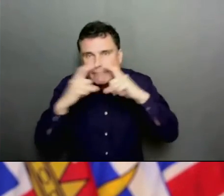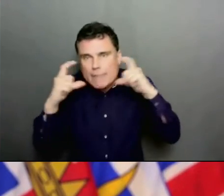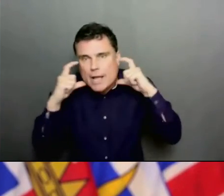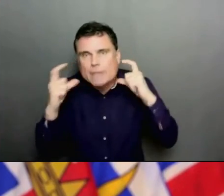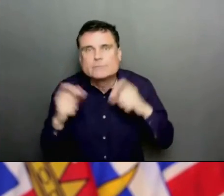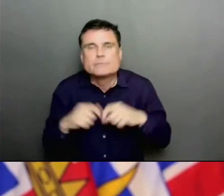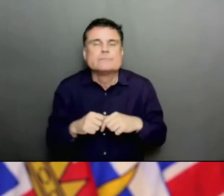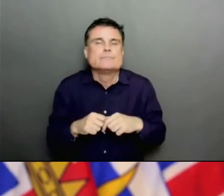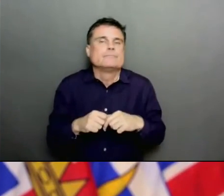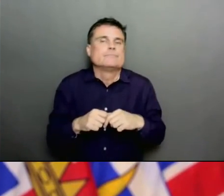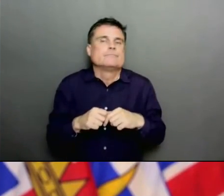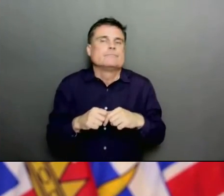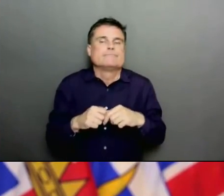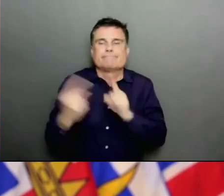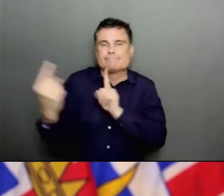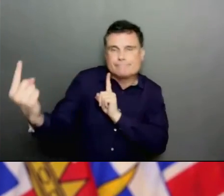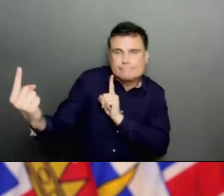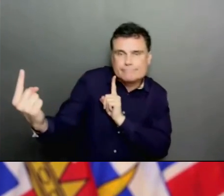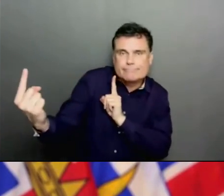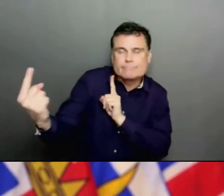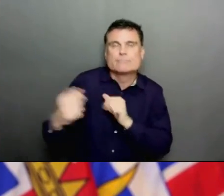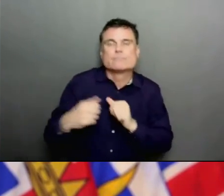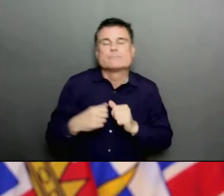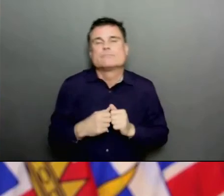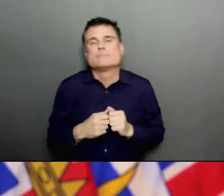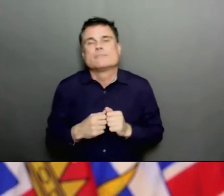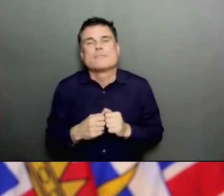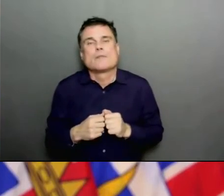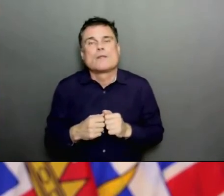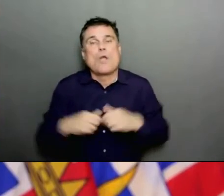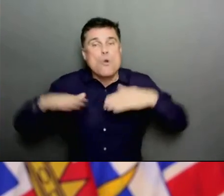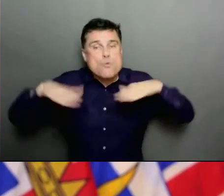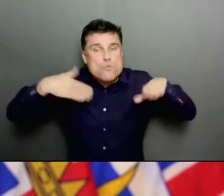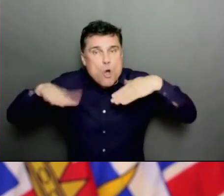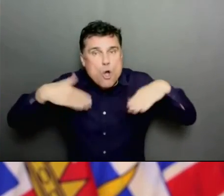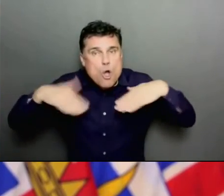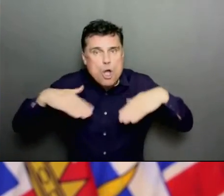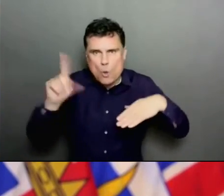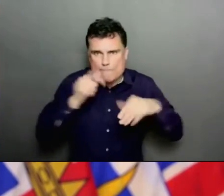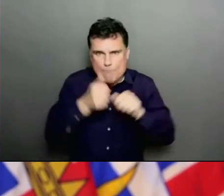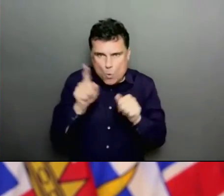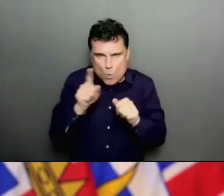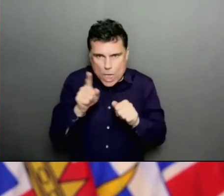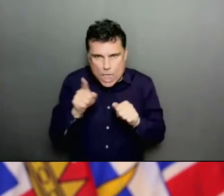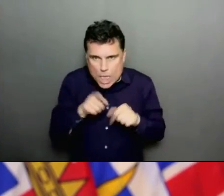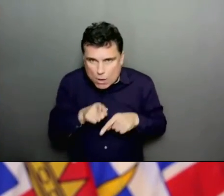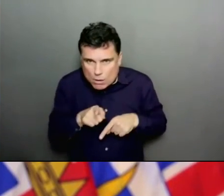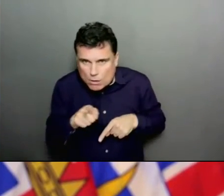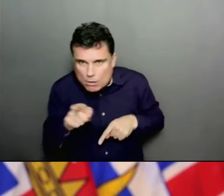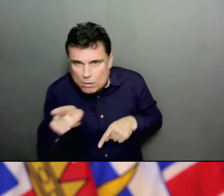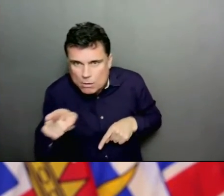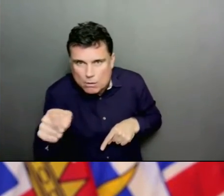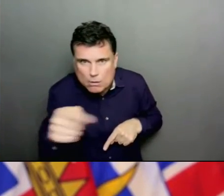that WorkSafe BC will be monitoring these activities over this holiday weekend. Additionally, as I've mentioned a number of times,